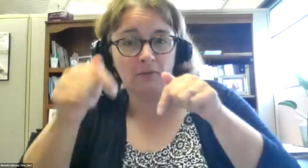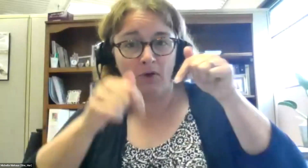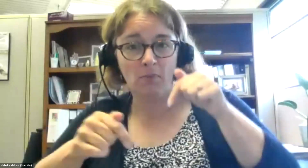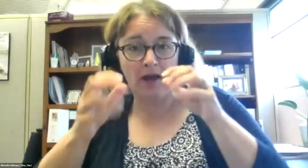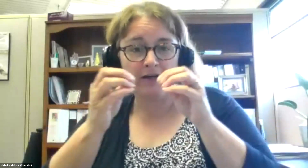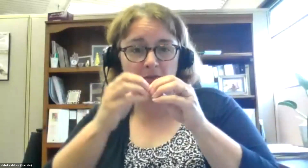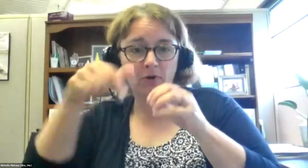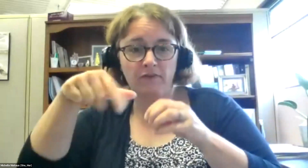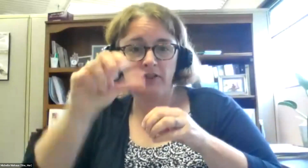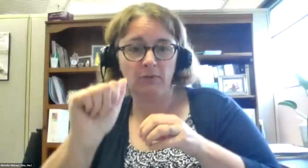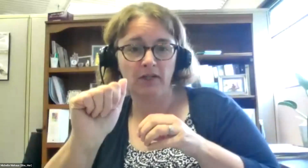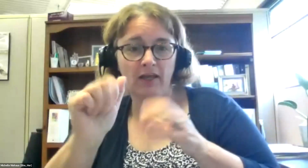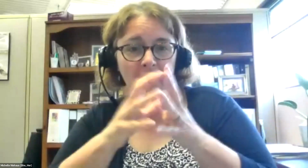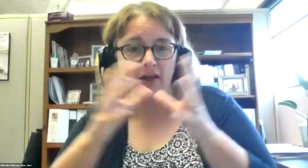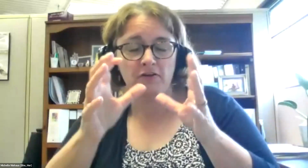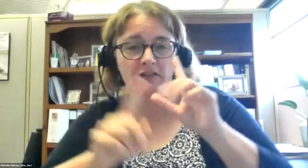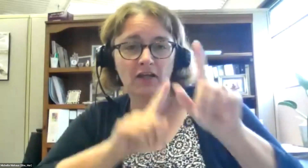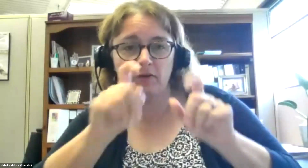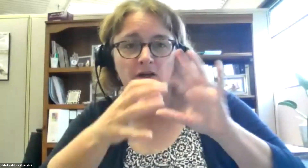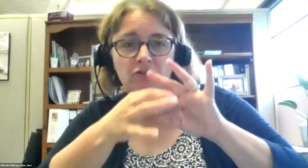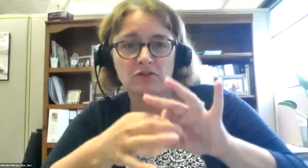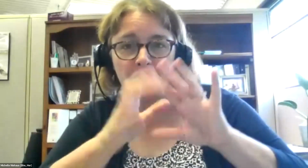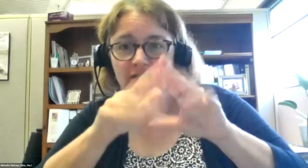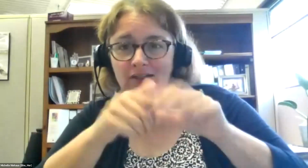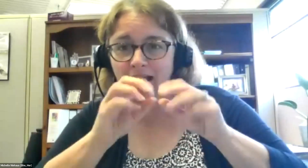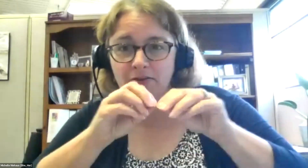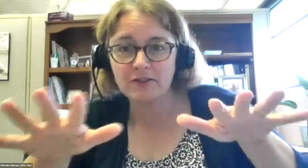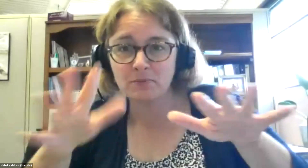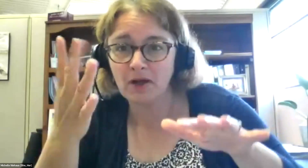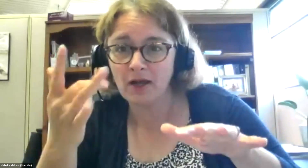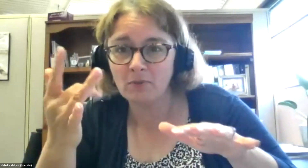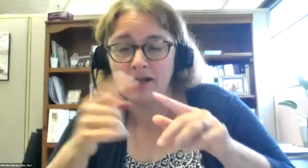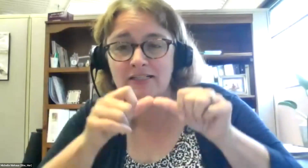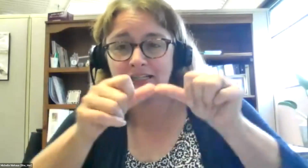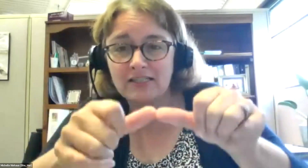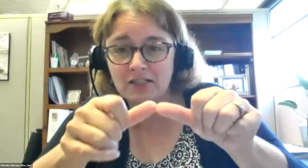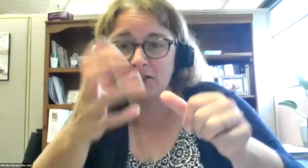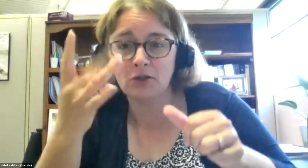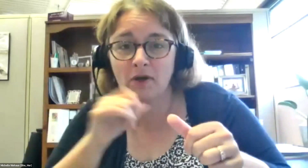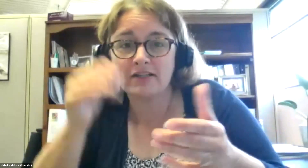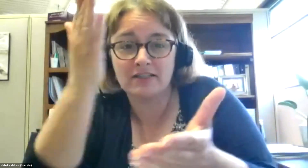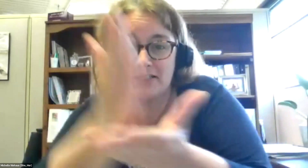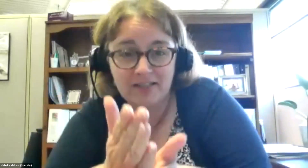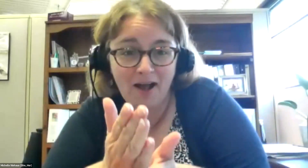NIKKI TO JUST POP ON AND GIVE US A LITTLE BIT OF AN EXPLANATION ABOUT HER PROGRAM AND ADEQUACY AVAILABLE HERE IN KENTUCKY AND THEN WE'LL GO BACK TO MORE OF THE Q&A.